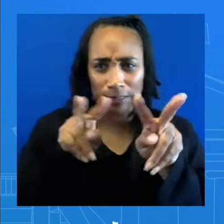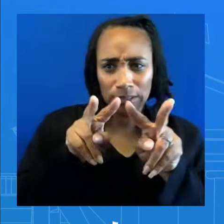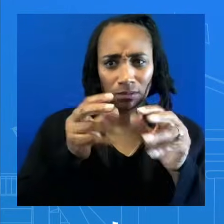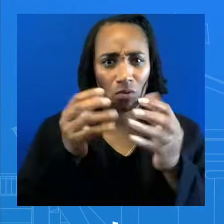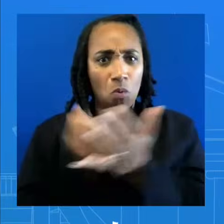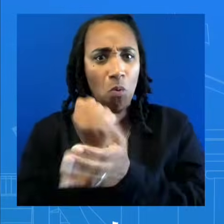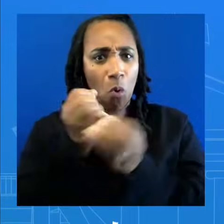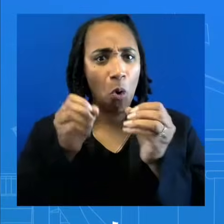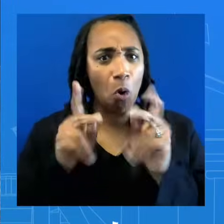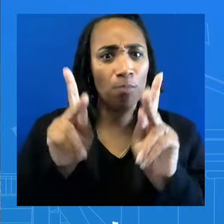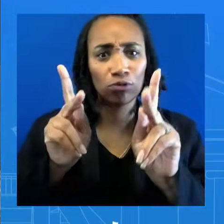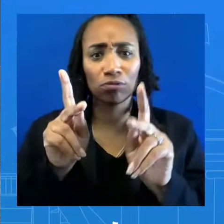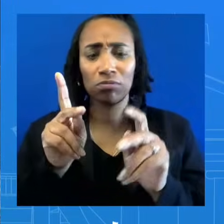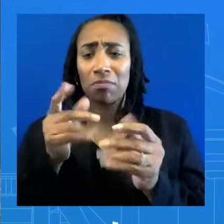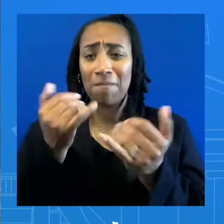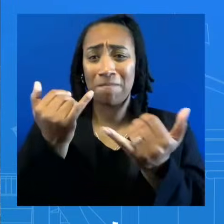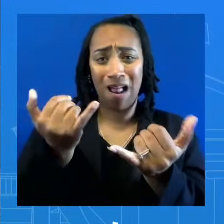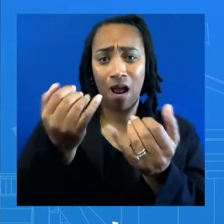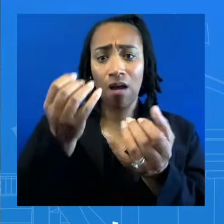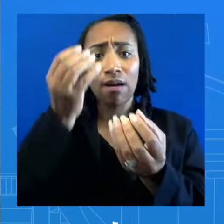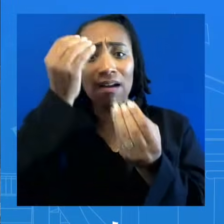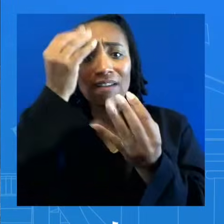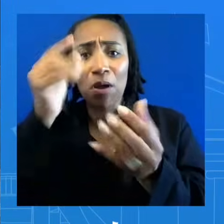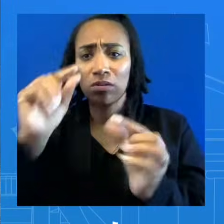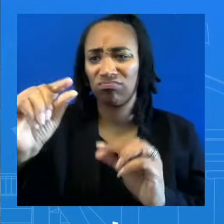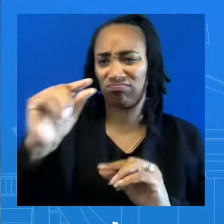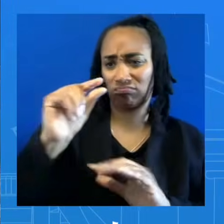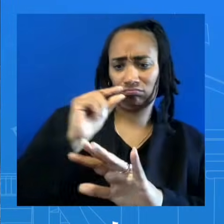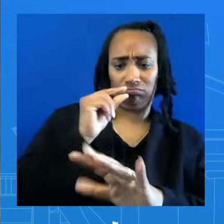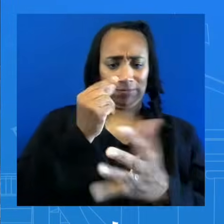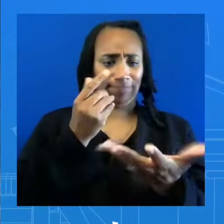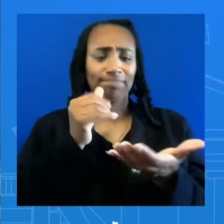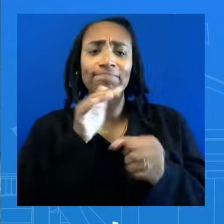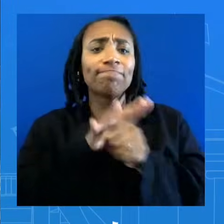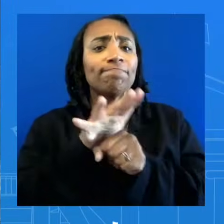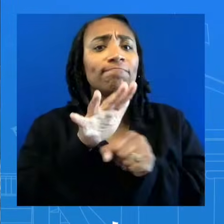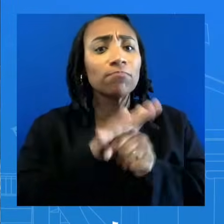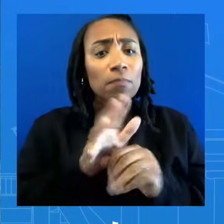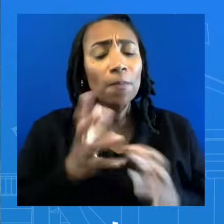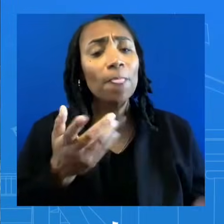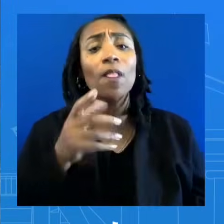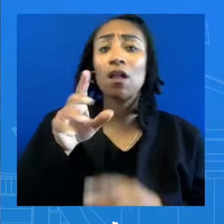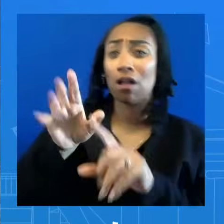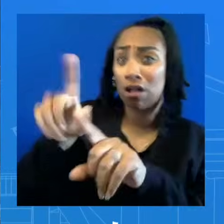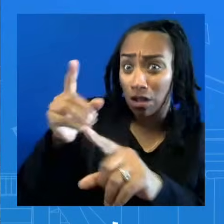more information around Tice -- there isn't more of an update, considering the fact that we're seeing these prisons --